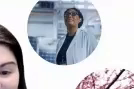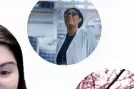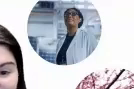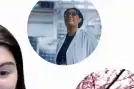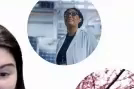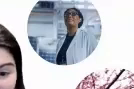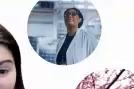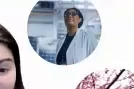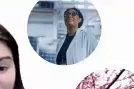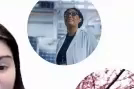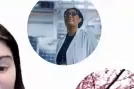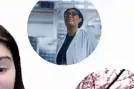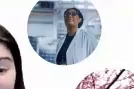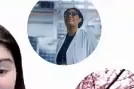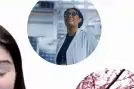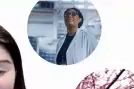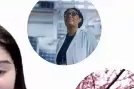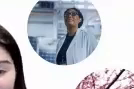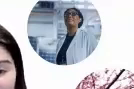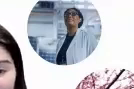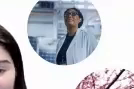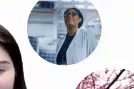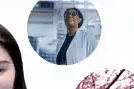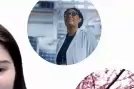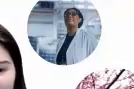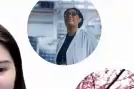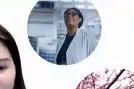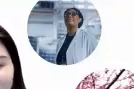only is Doctor Bala facilitating this workshop to support your